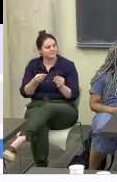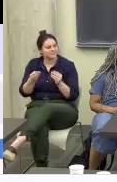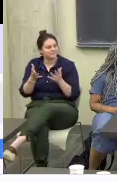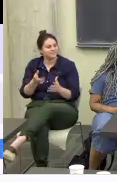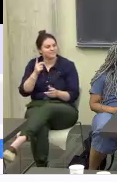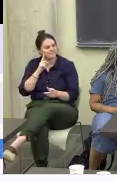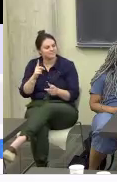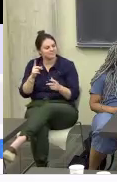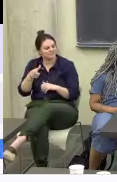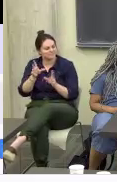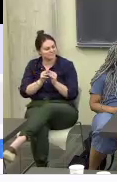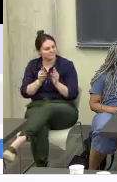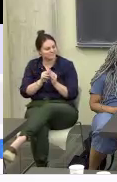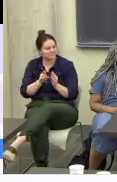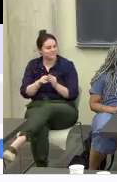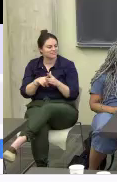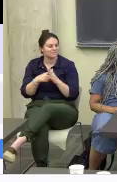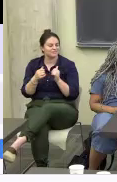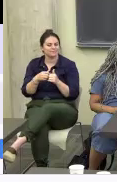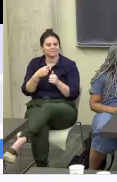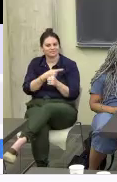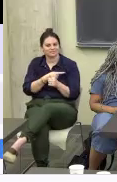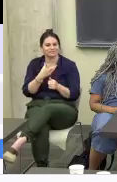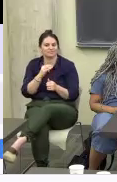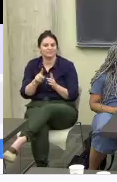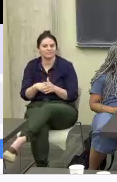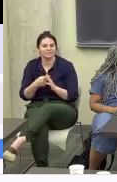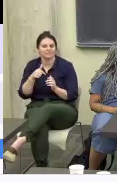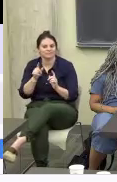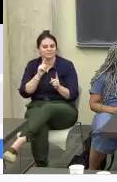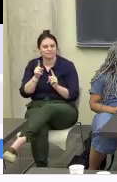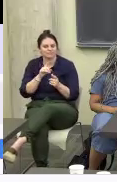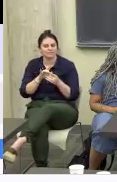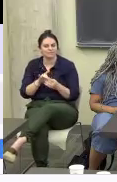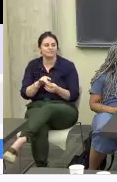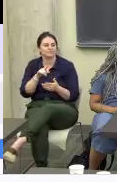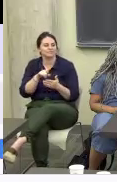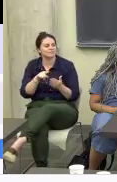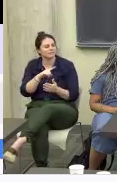the session. And so we'll start with you and kick off this conversation on what you think